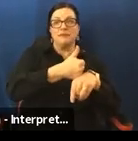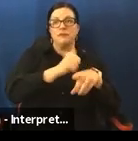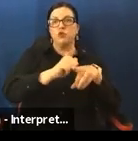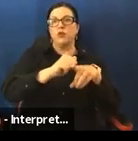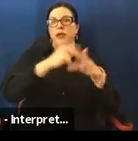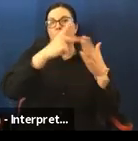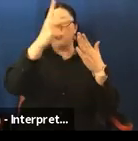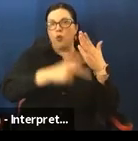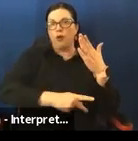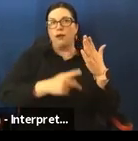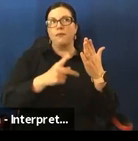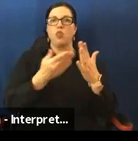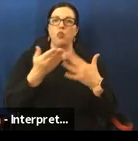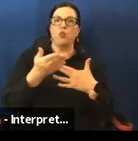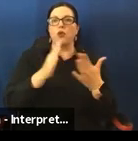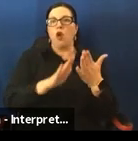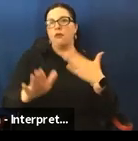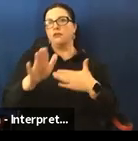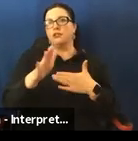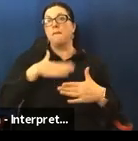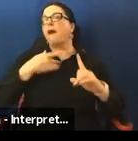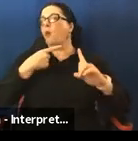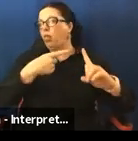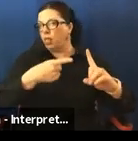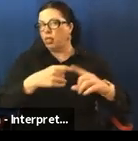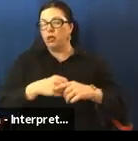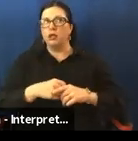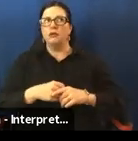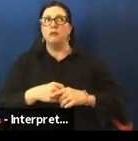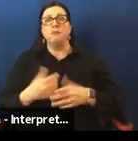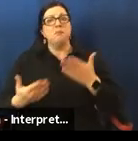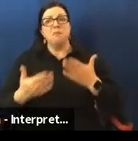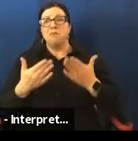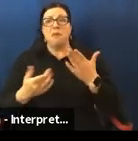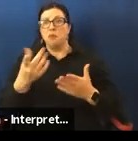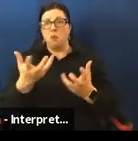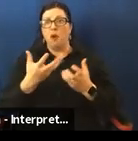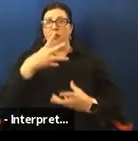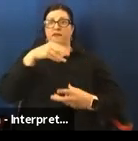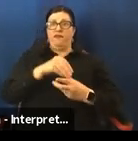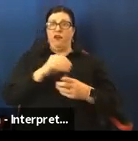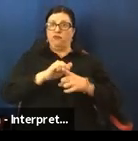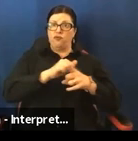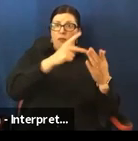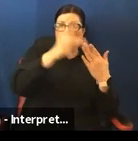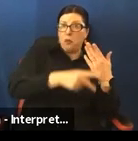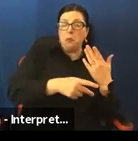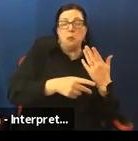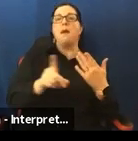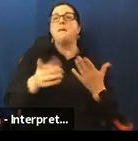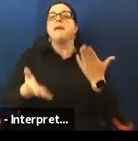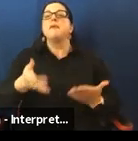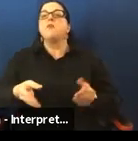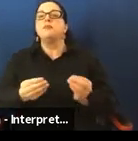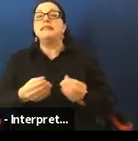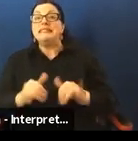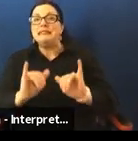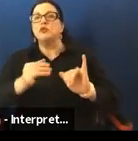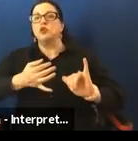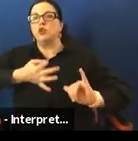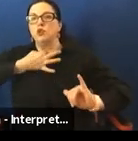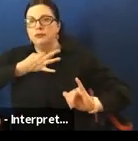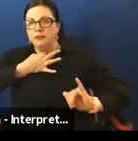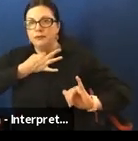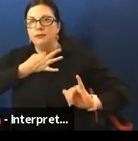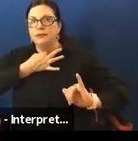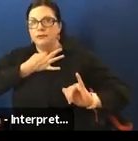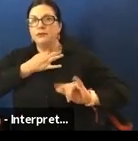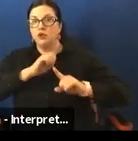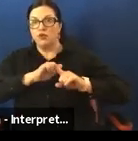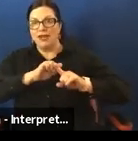Jason Williams: Or if you just as a person want to get this knowledge and more information. I would love to be able to do that for you. I always joke that this. This training is good for anyone that has a brain.